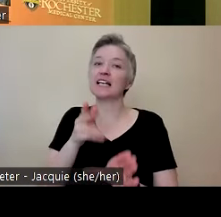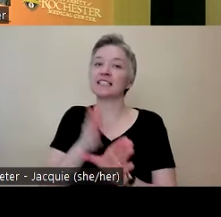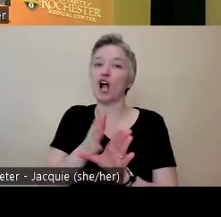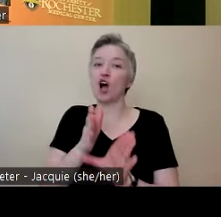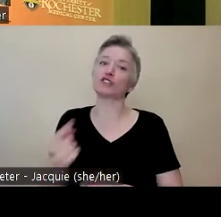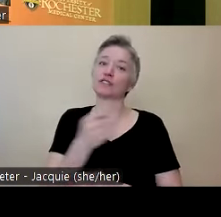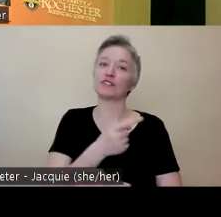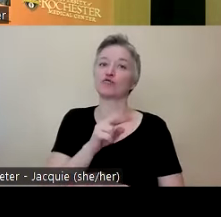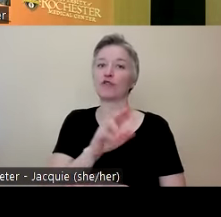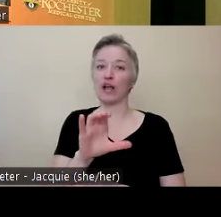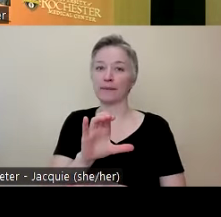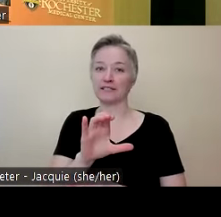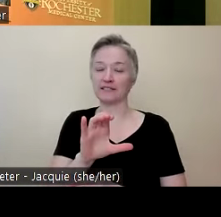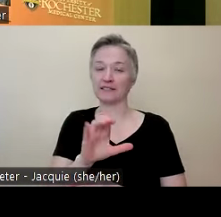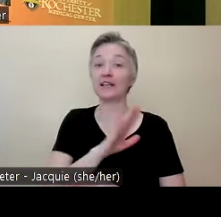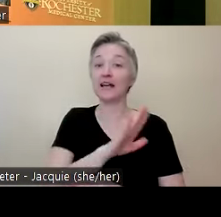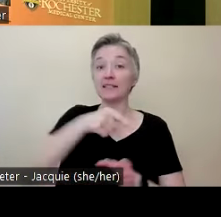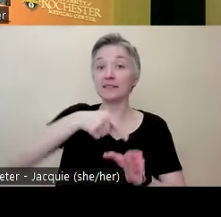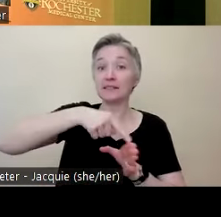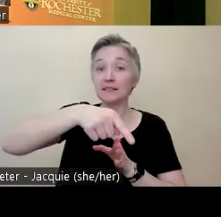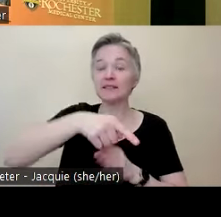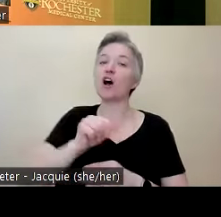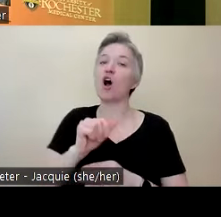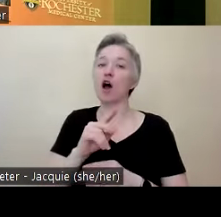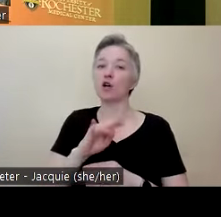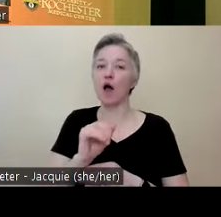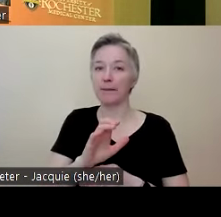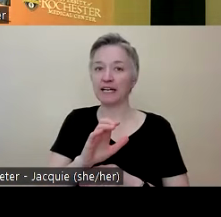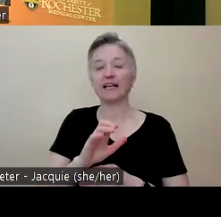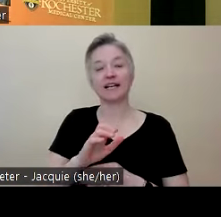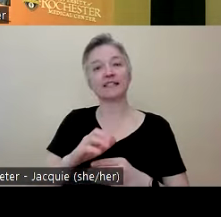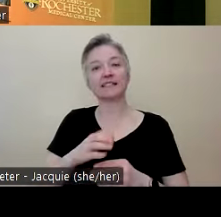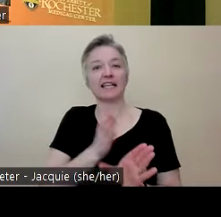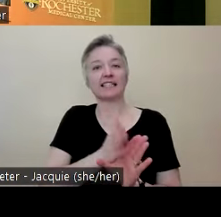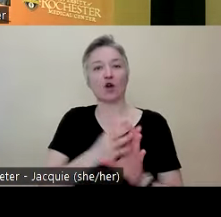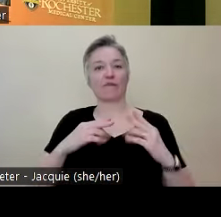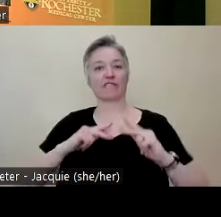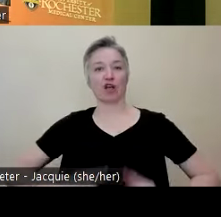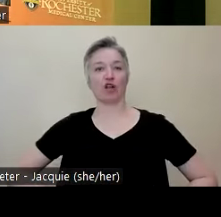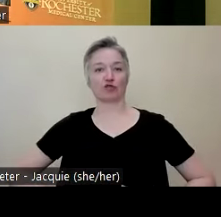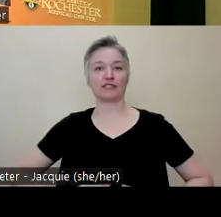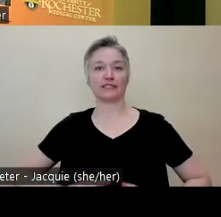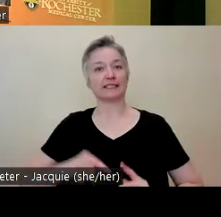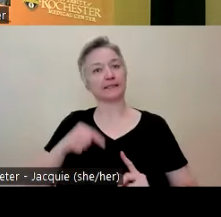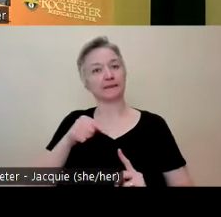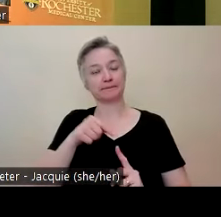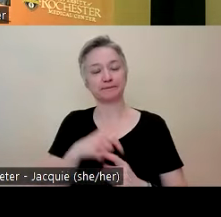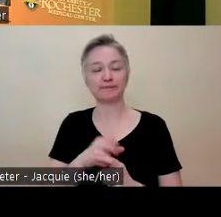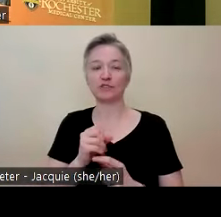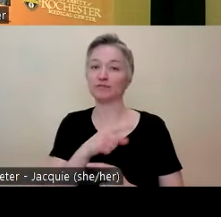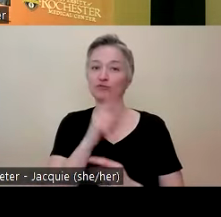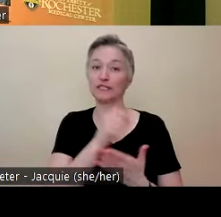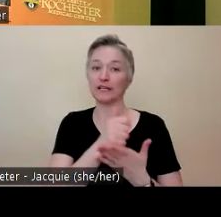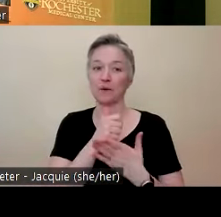who specializes in that autonomic psychophysiology component so he was really helpful um Dr gule from